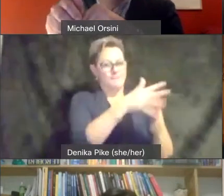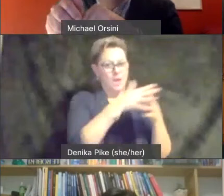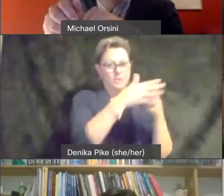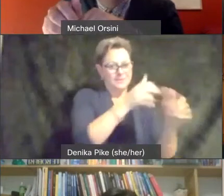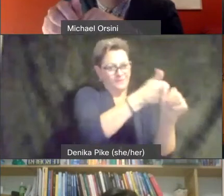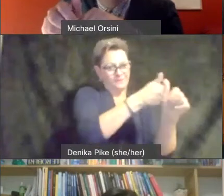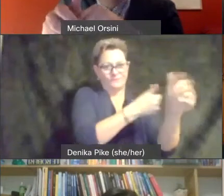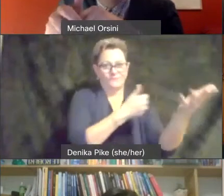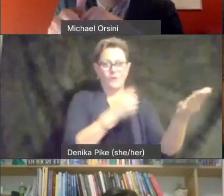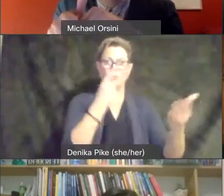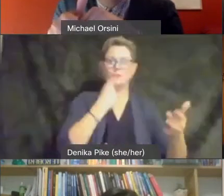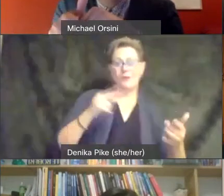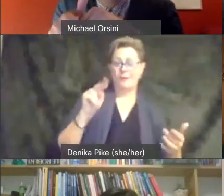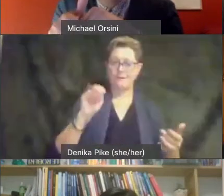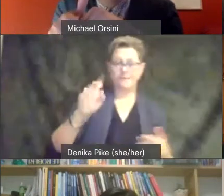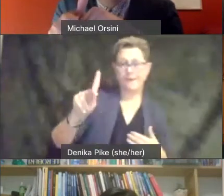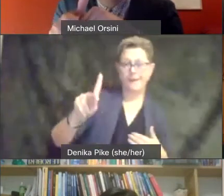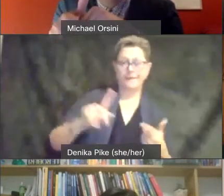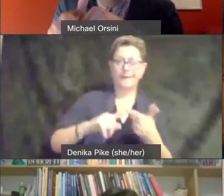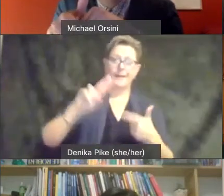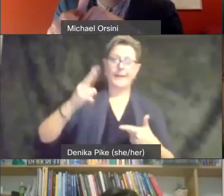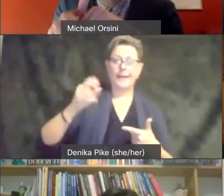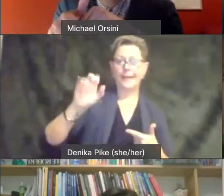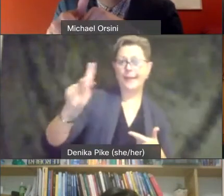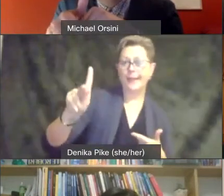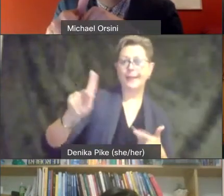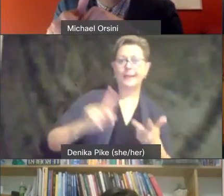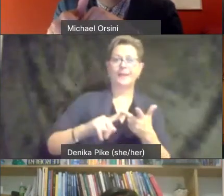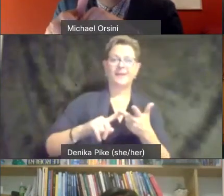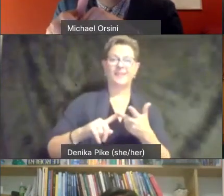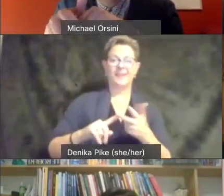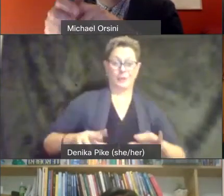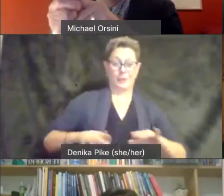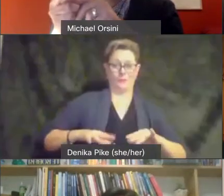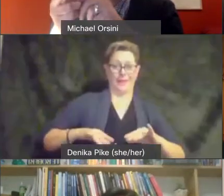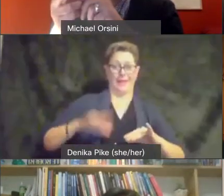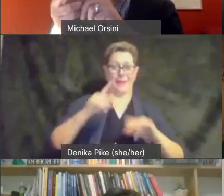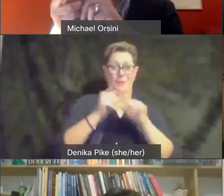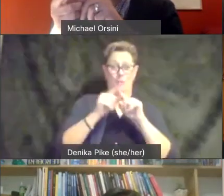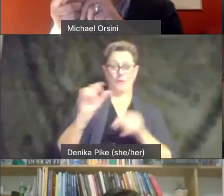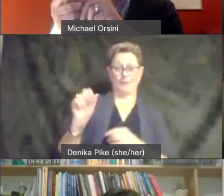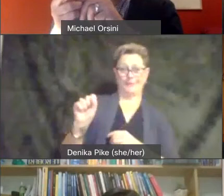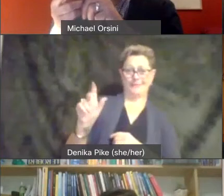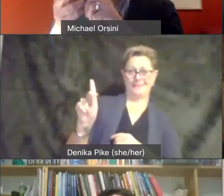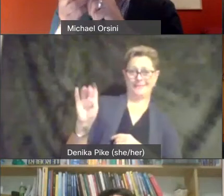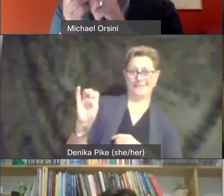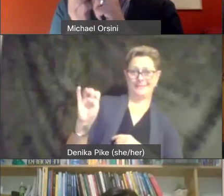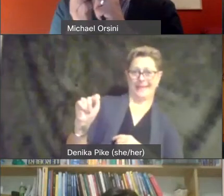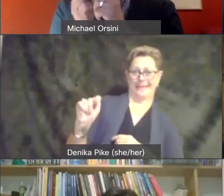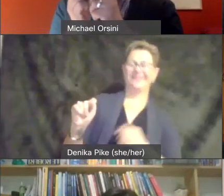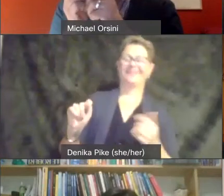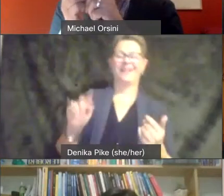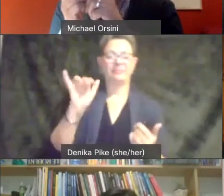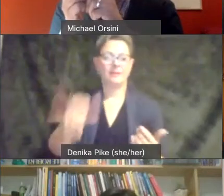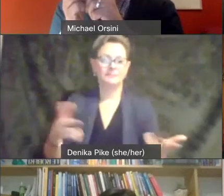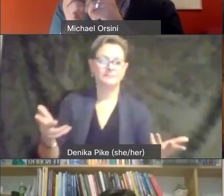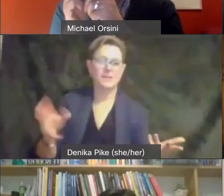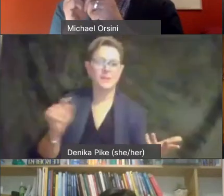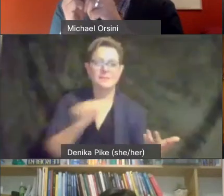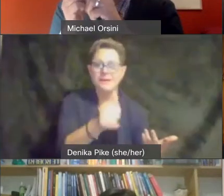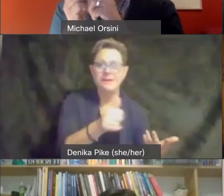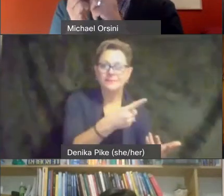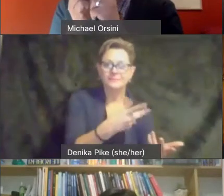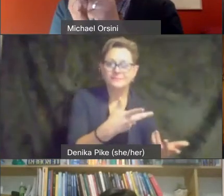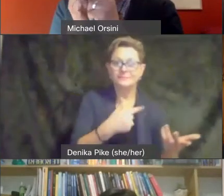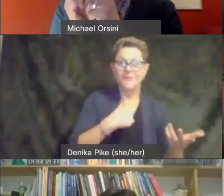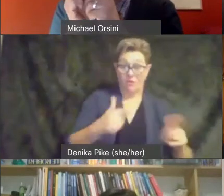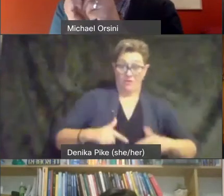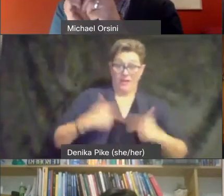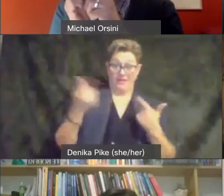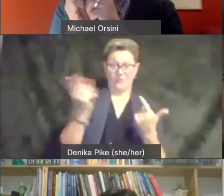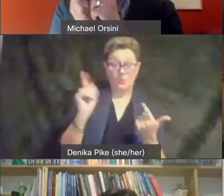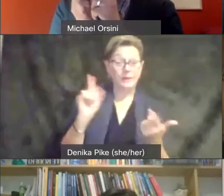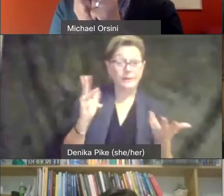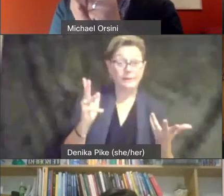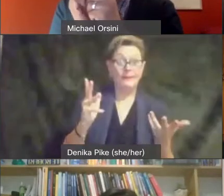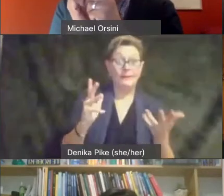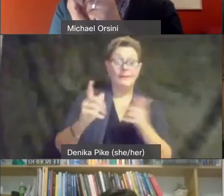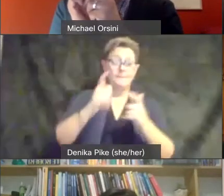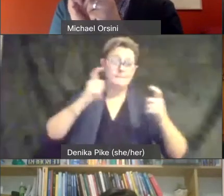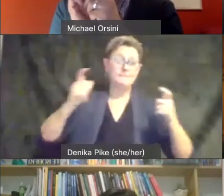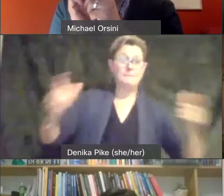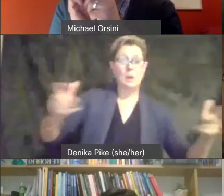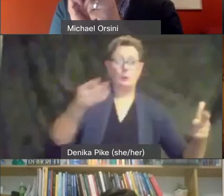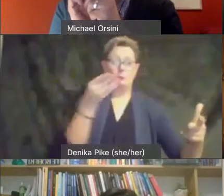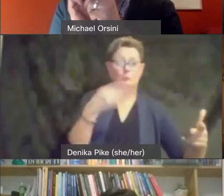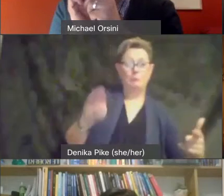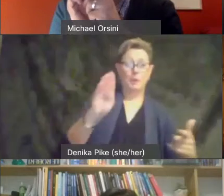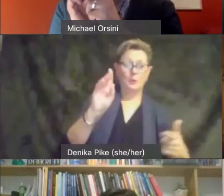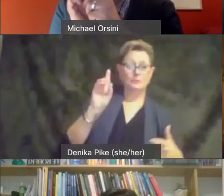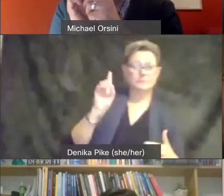Redneck pick to use the new lantern ski place and it's really not and I, I live in a large blue dot, because it's a, you know, in part because it's a college town.